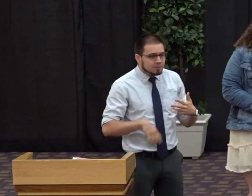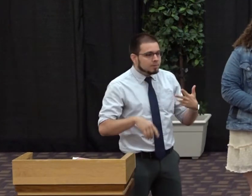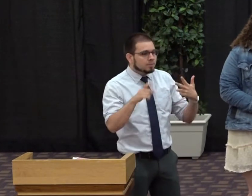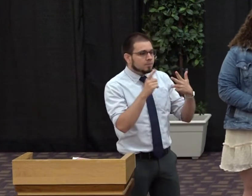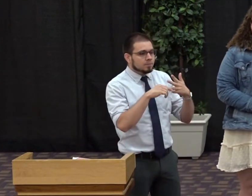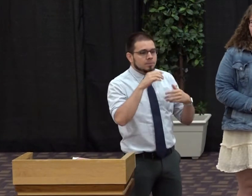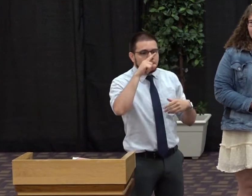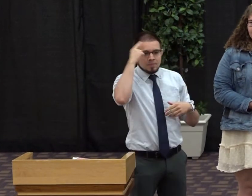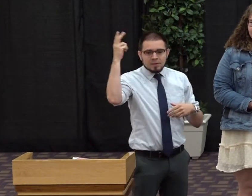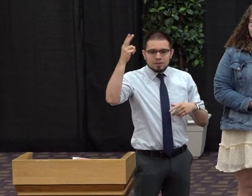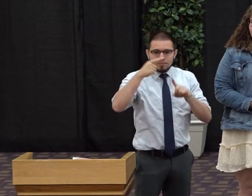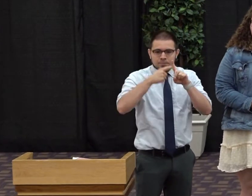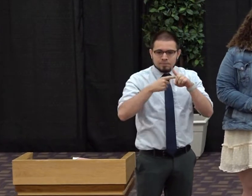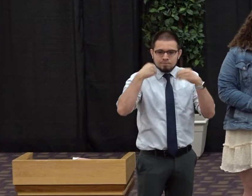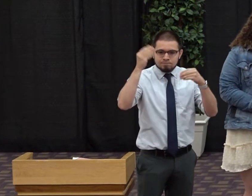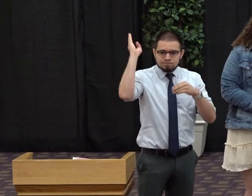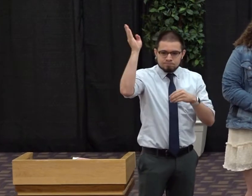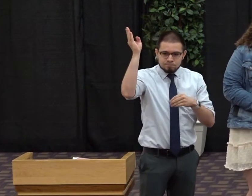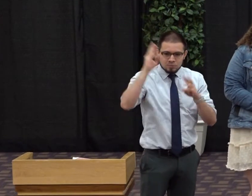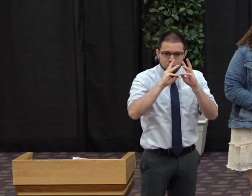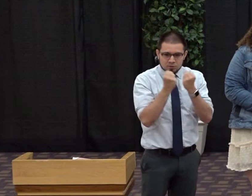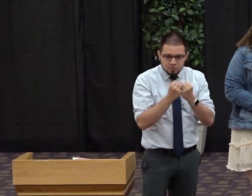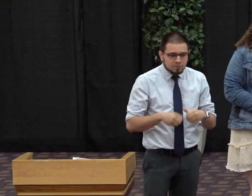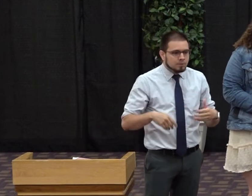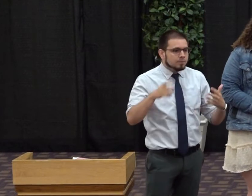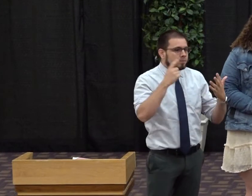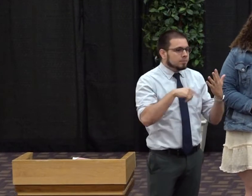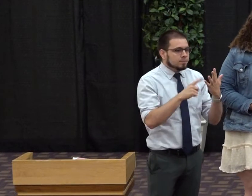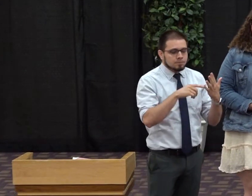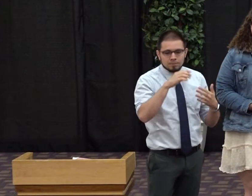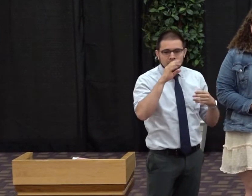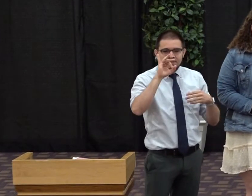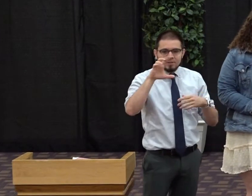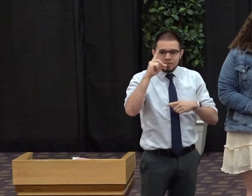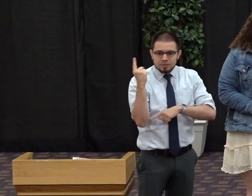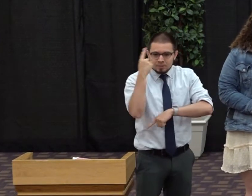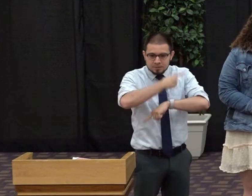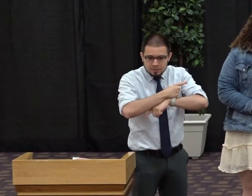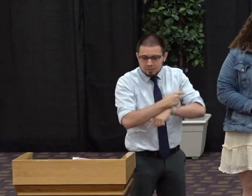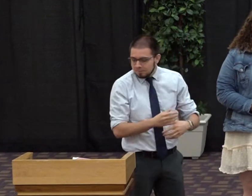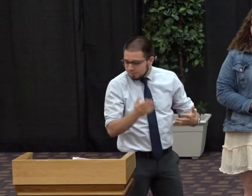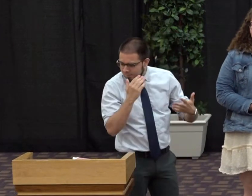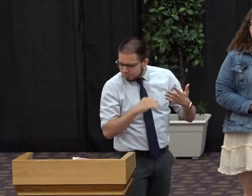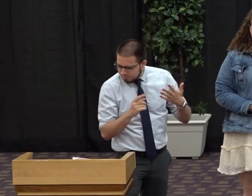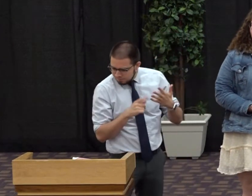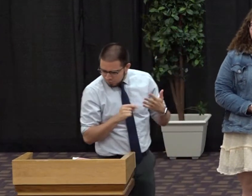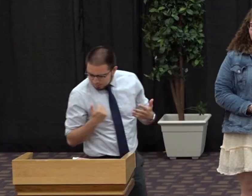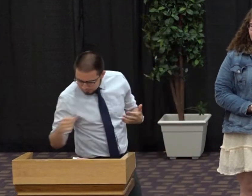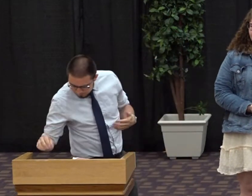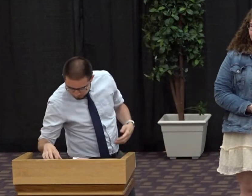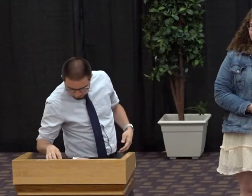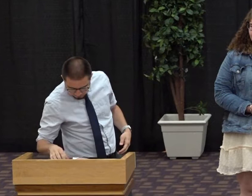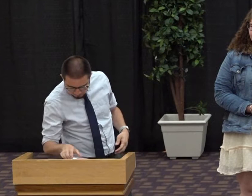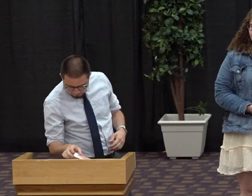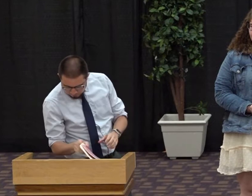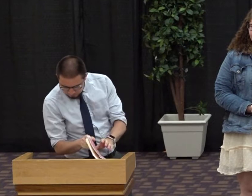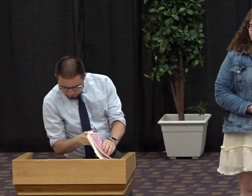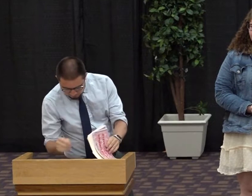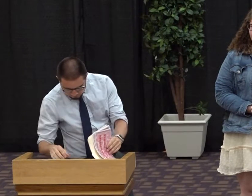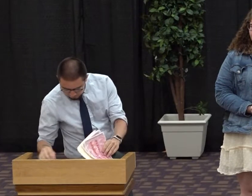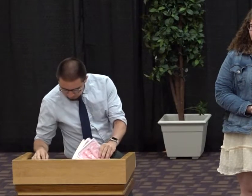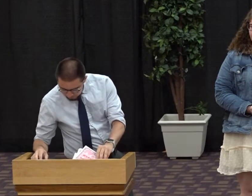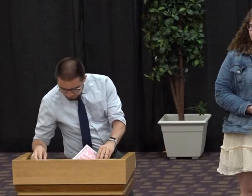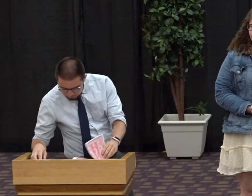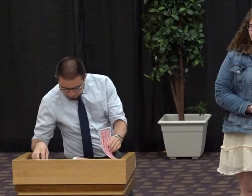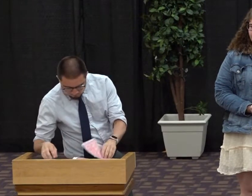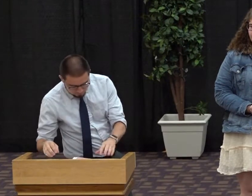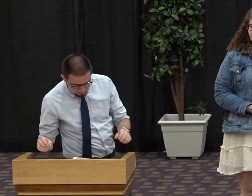sale, Black History Month - a workshop that was provided, field day, what else?